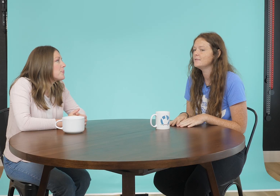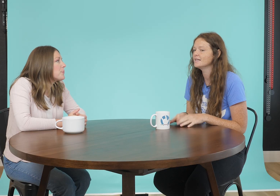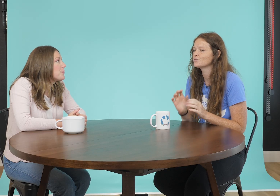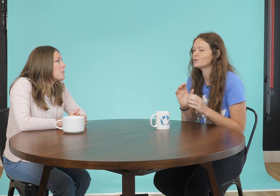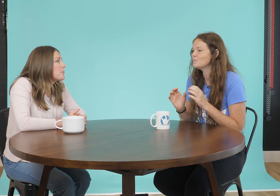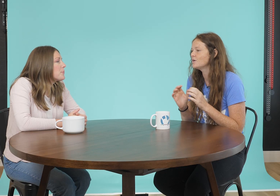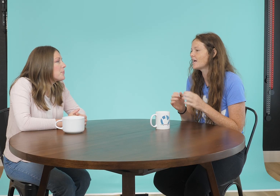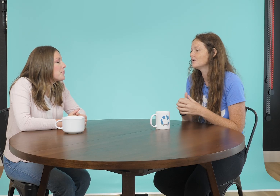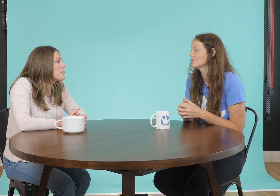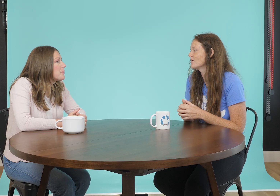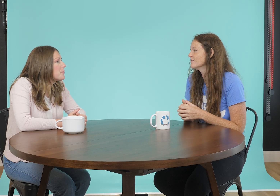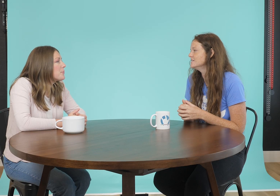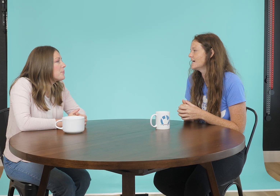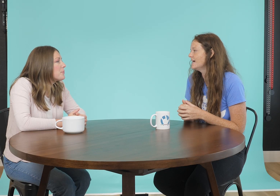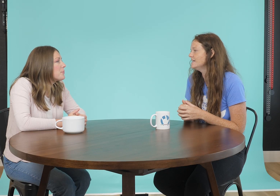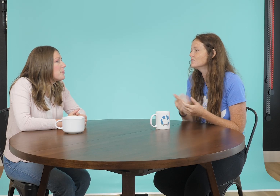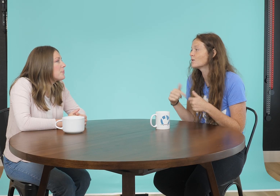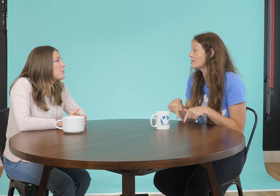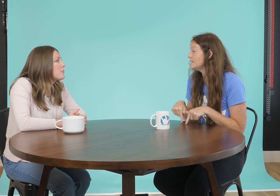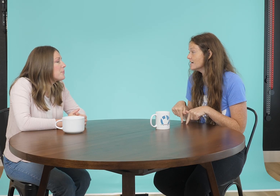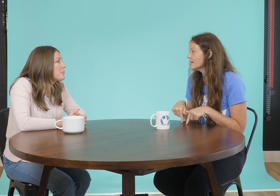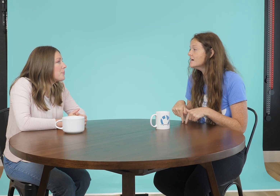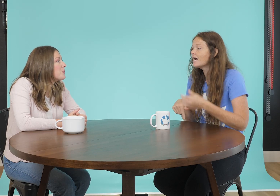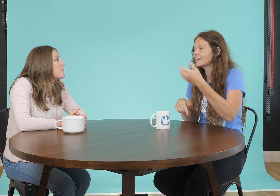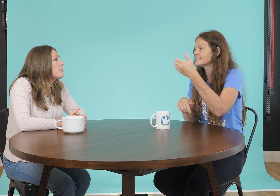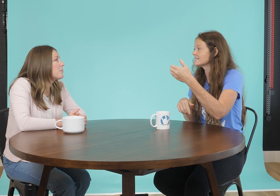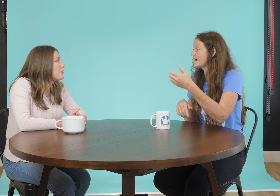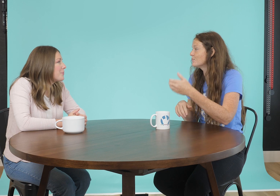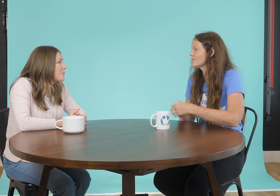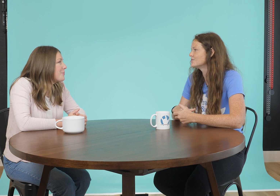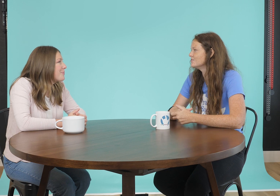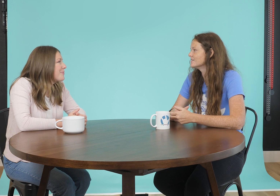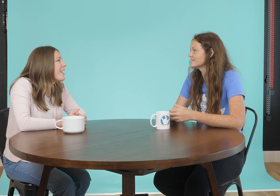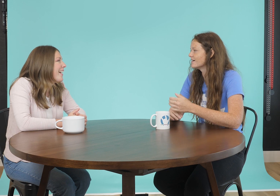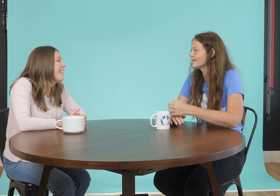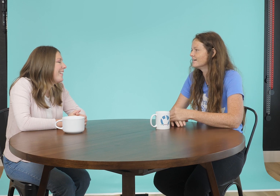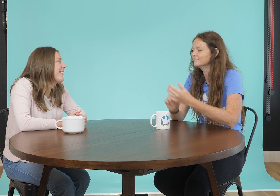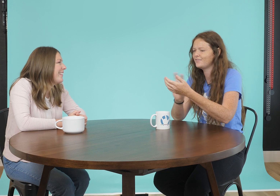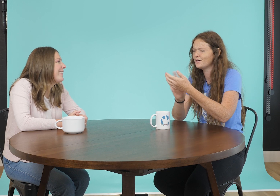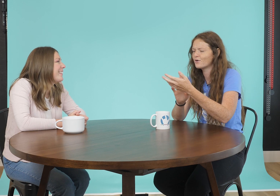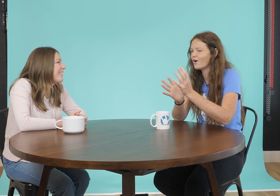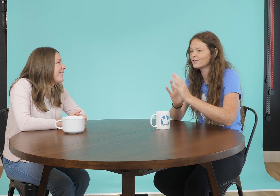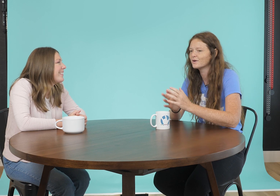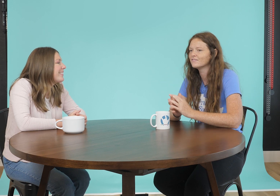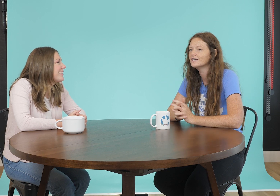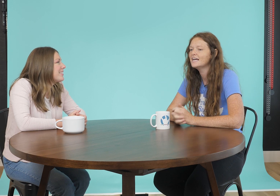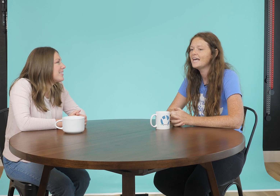and so communicating with her every day. Even when I'm here, I get to Skype with our students on her video call or whatever.